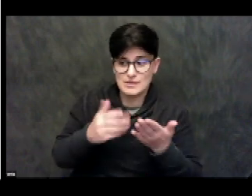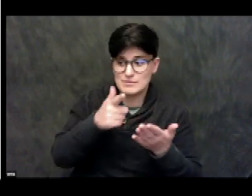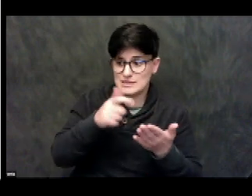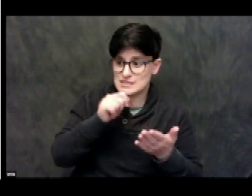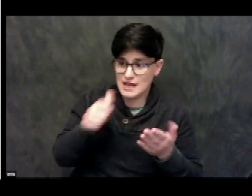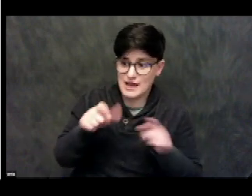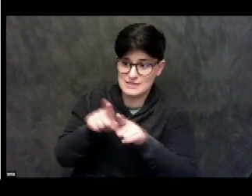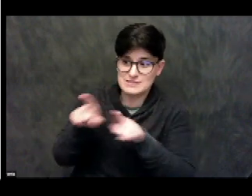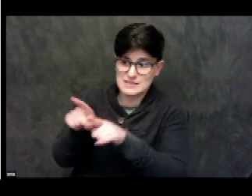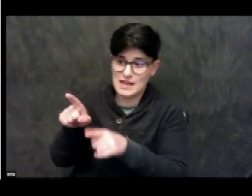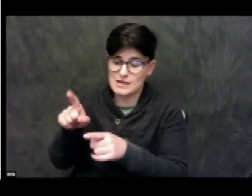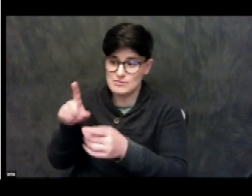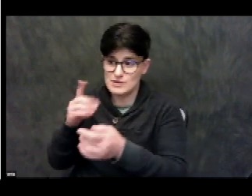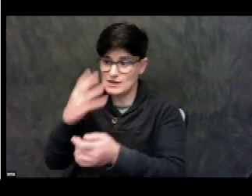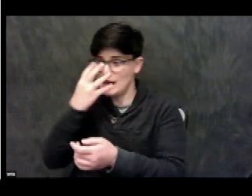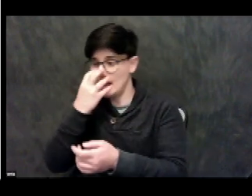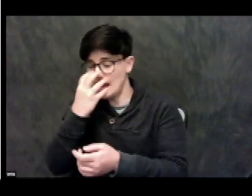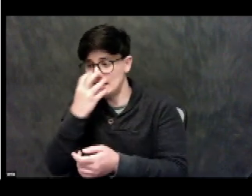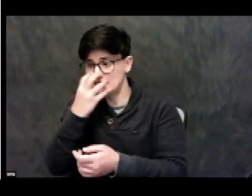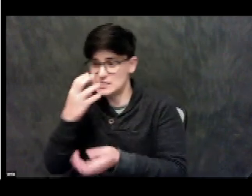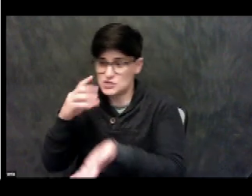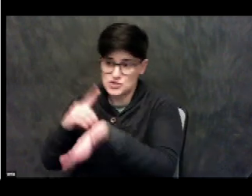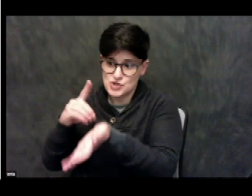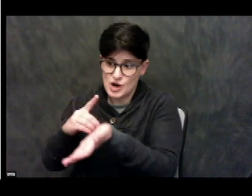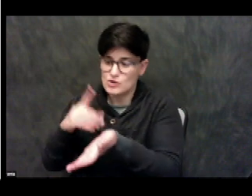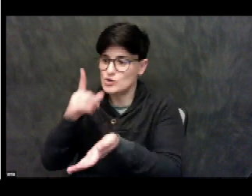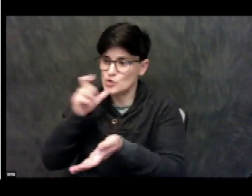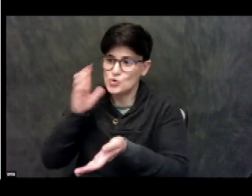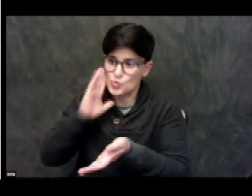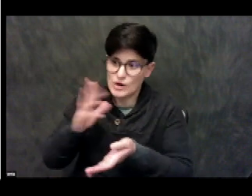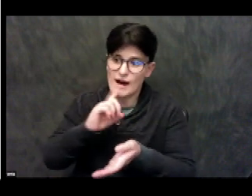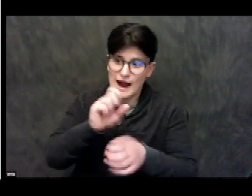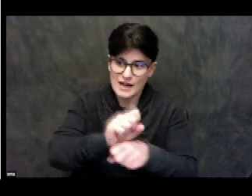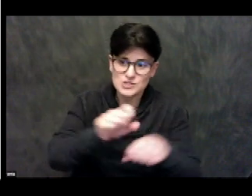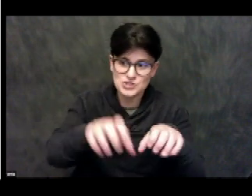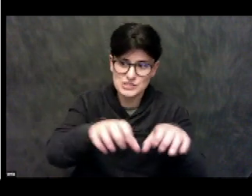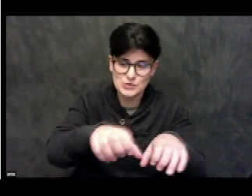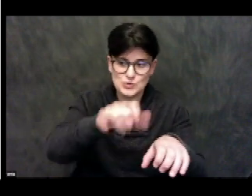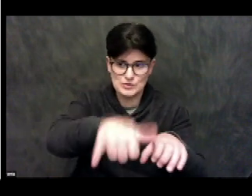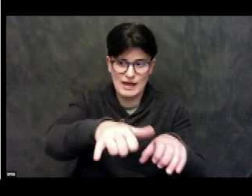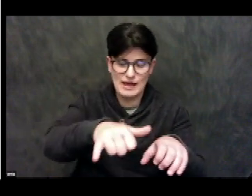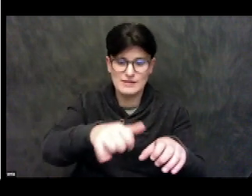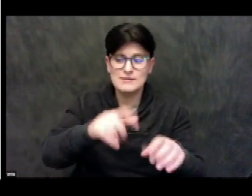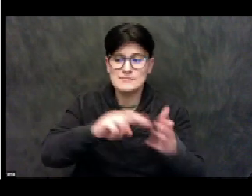of you having a care plan and having the medications chosen early as to what the plan will